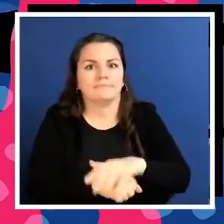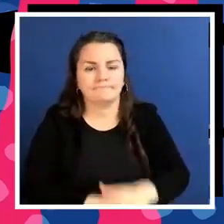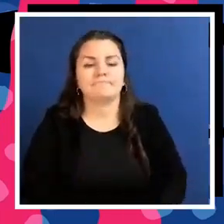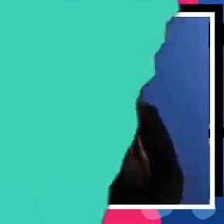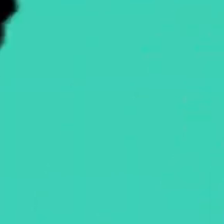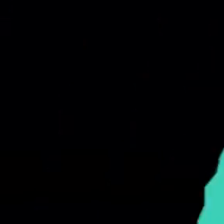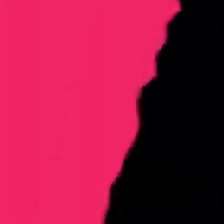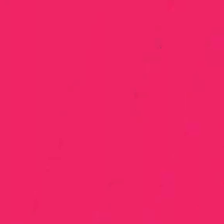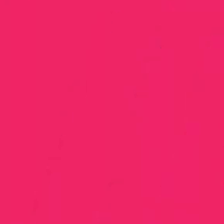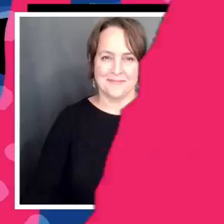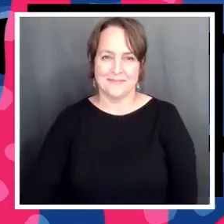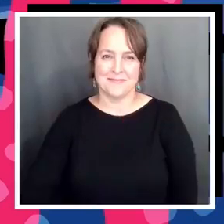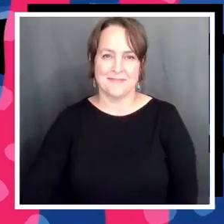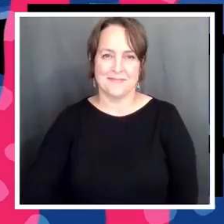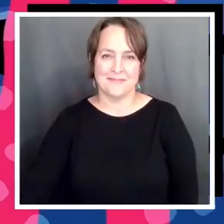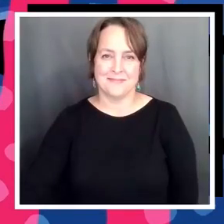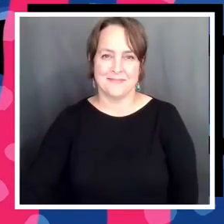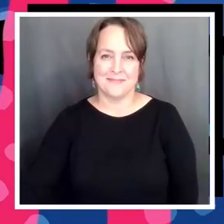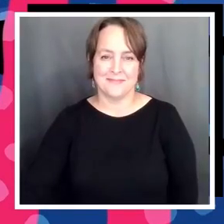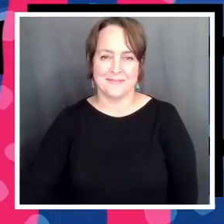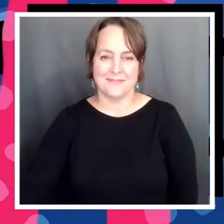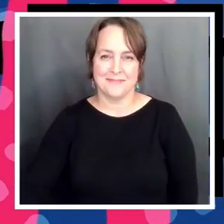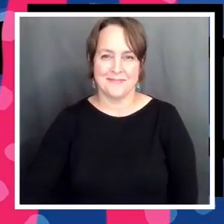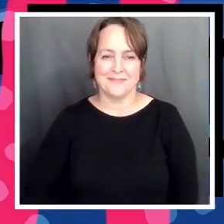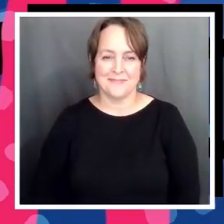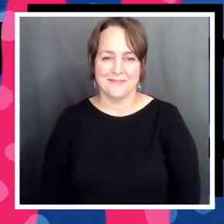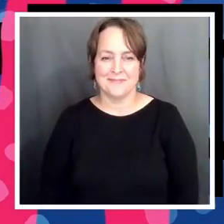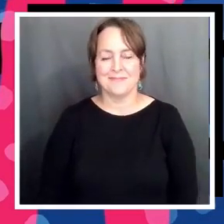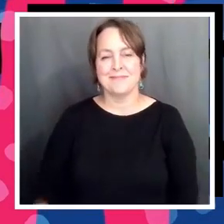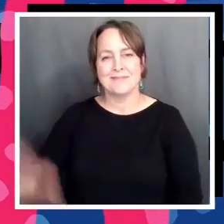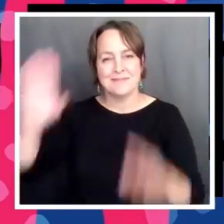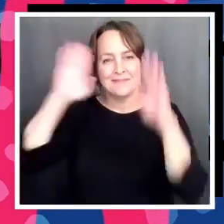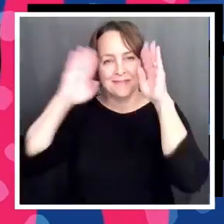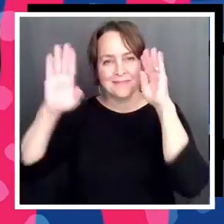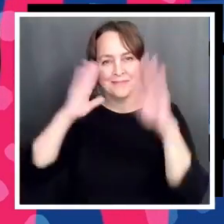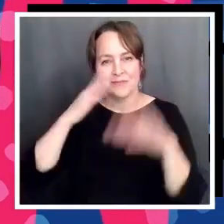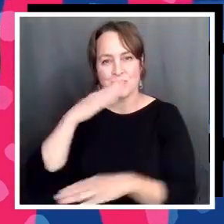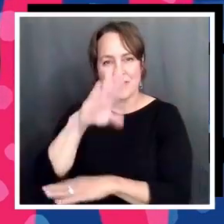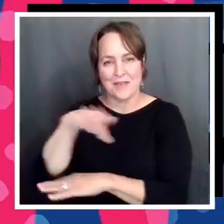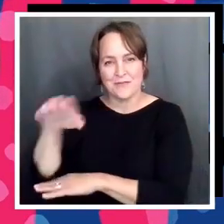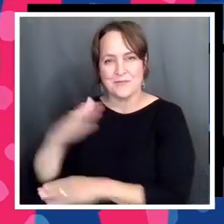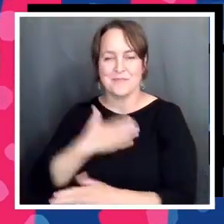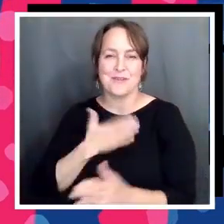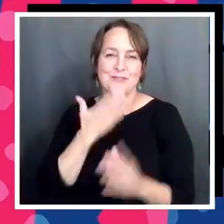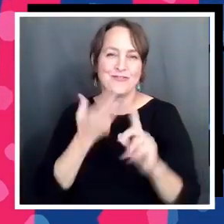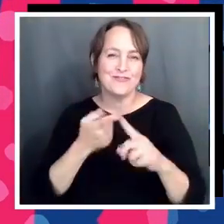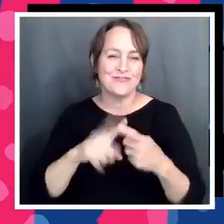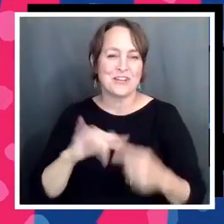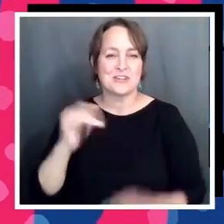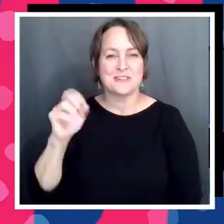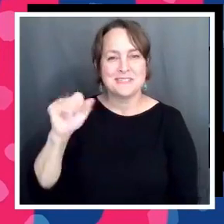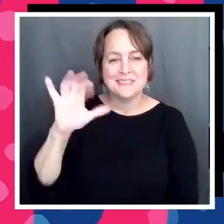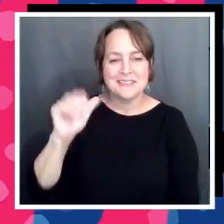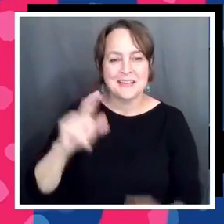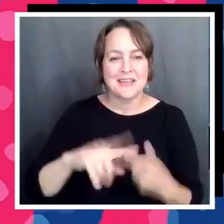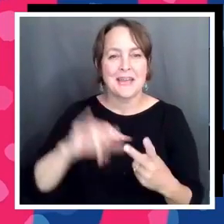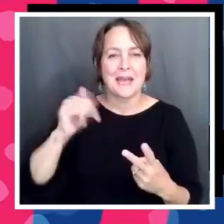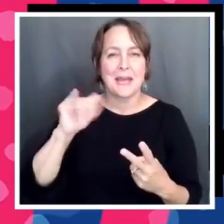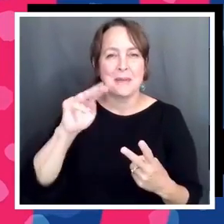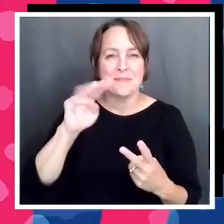ABOUT WHY THE CTC IS MORE